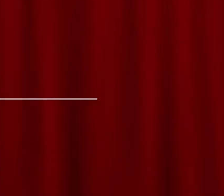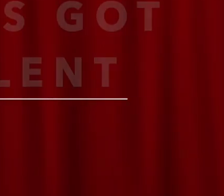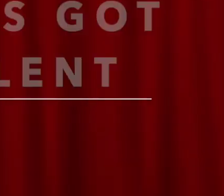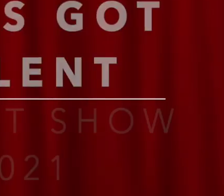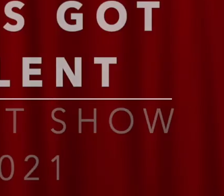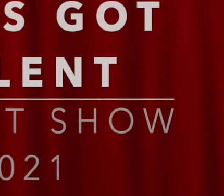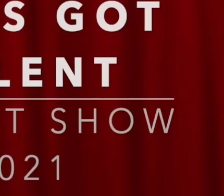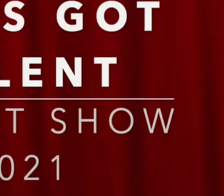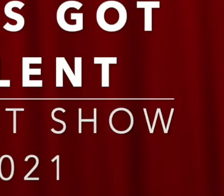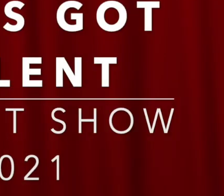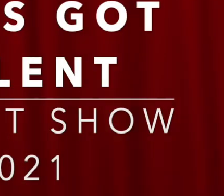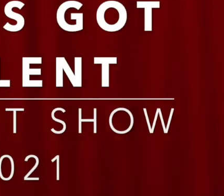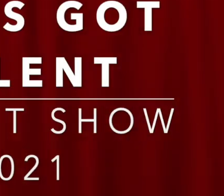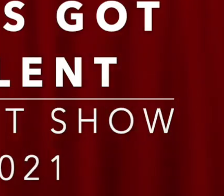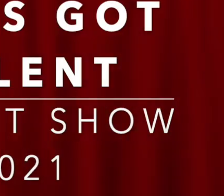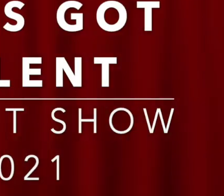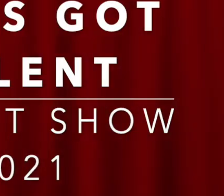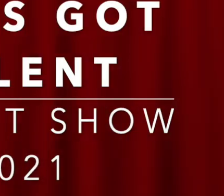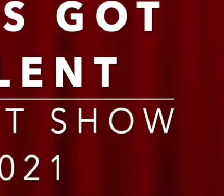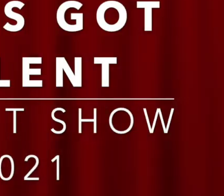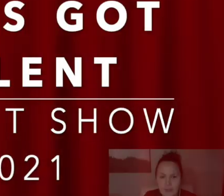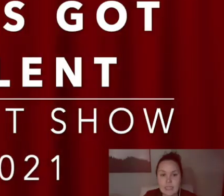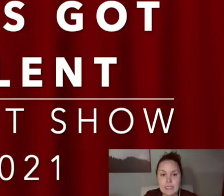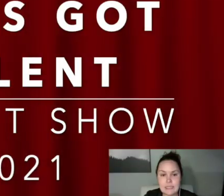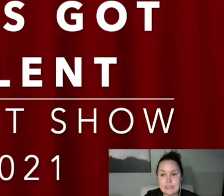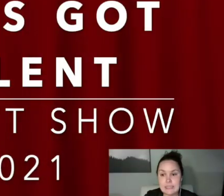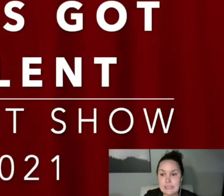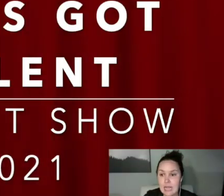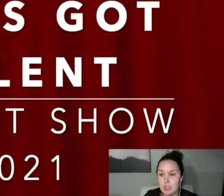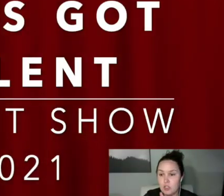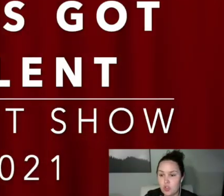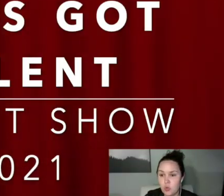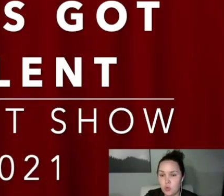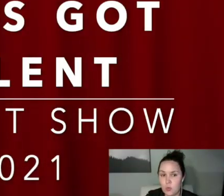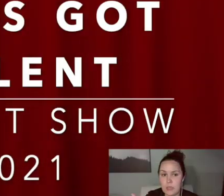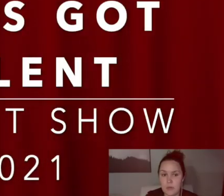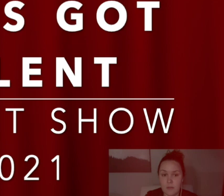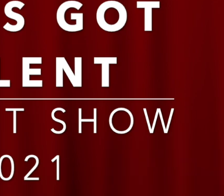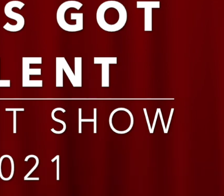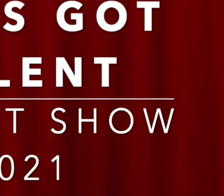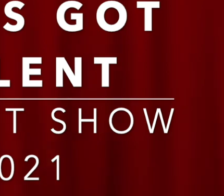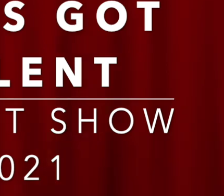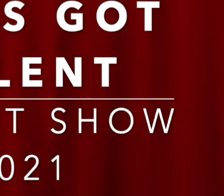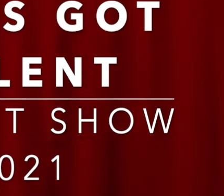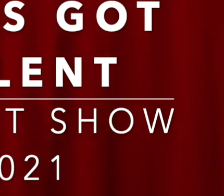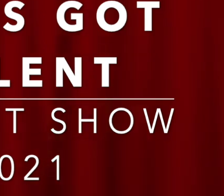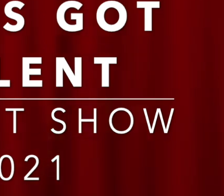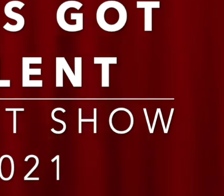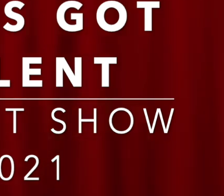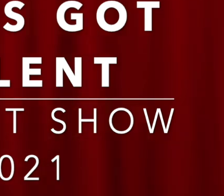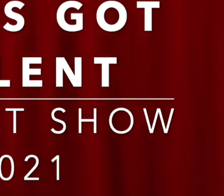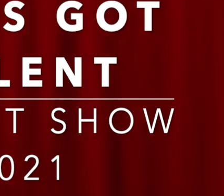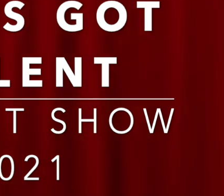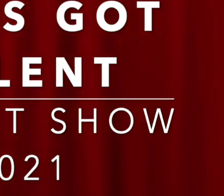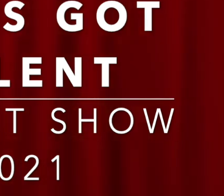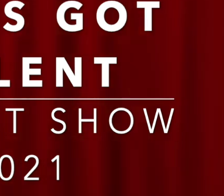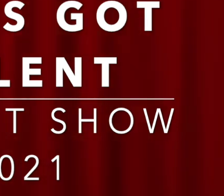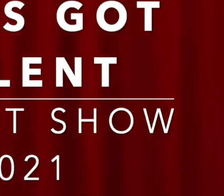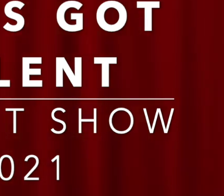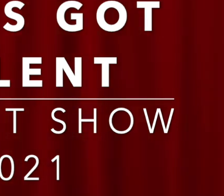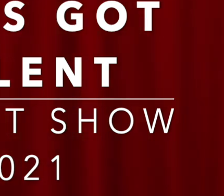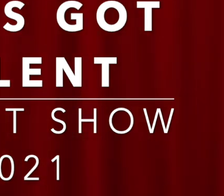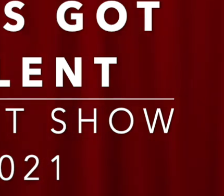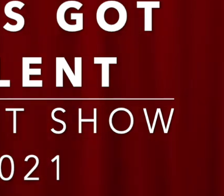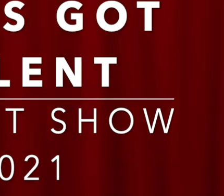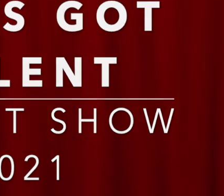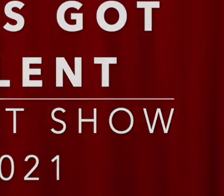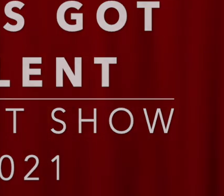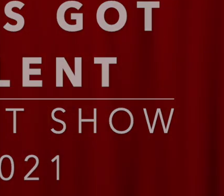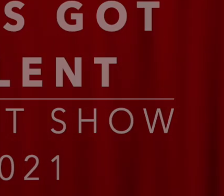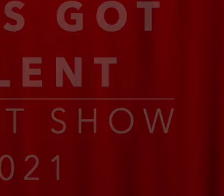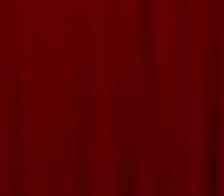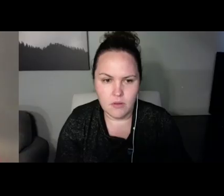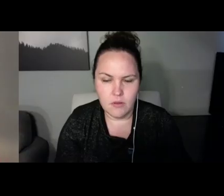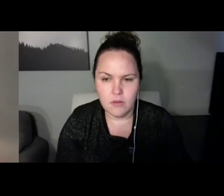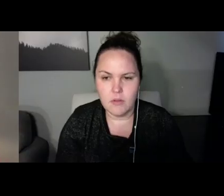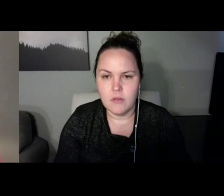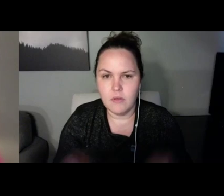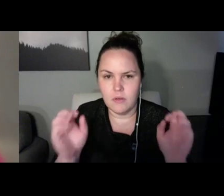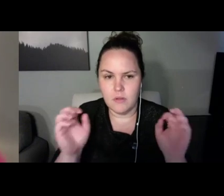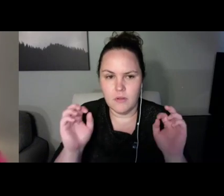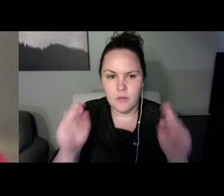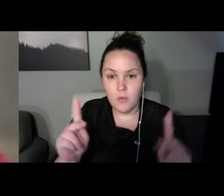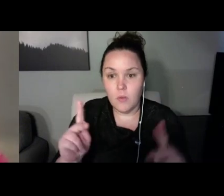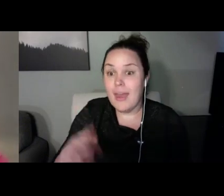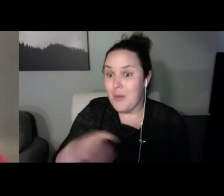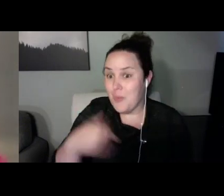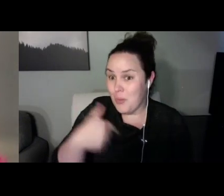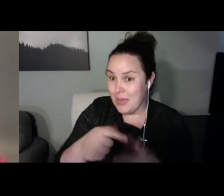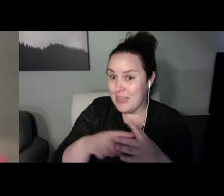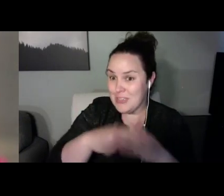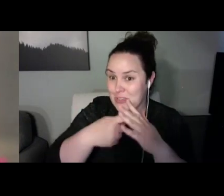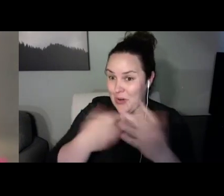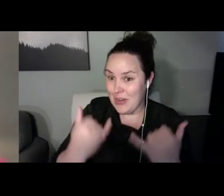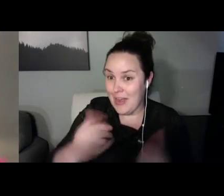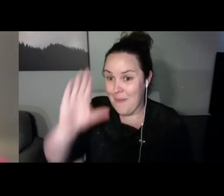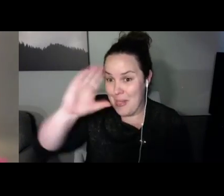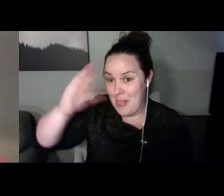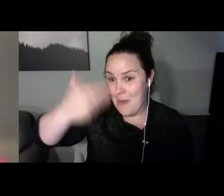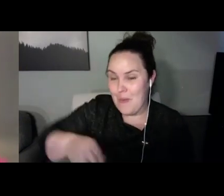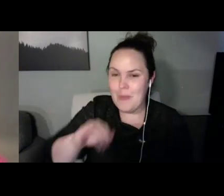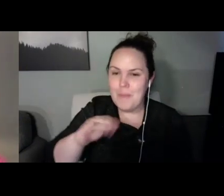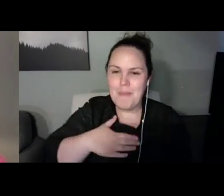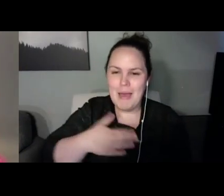Hello, everyone. My name ask Jen Gettelman and I work with